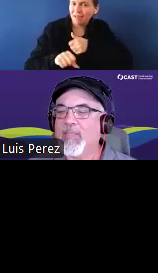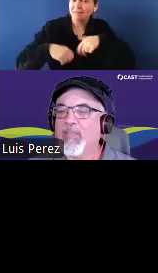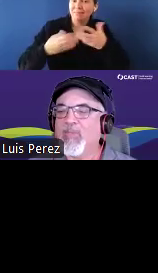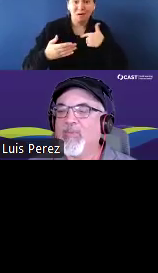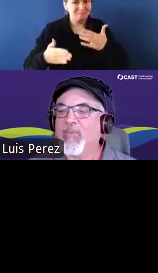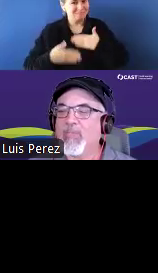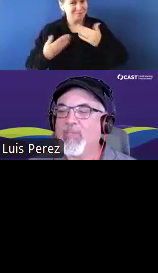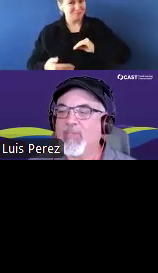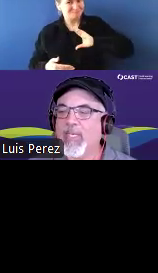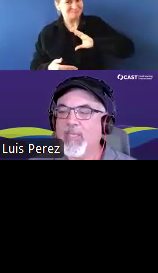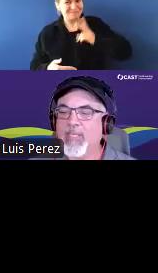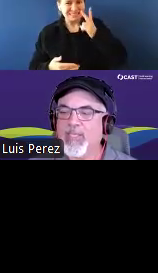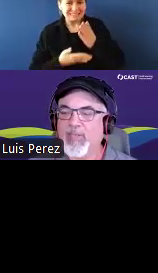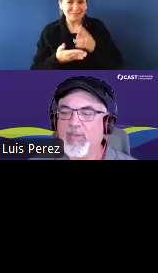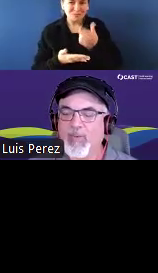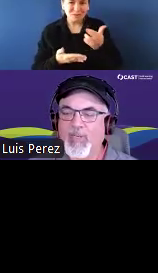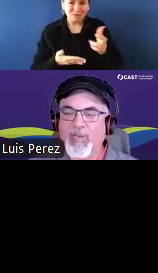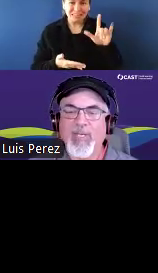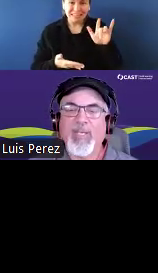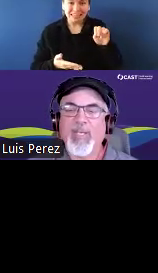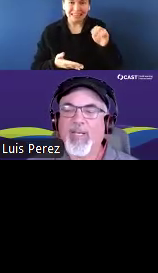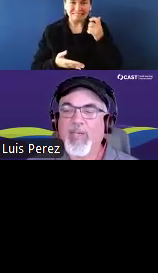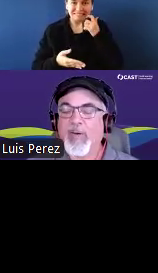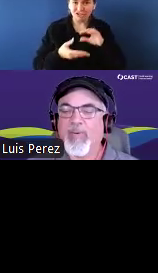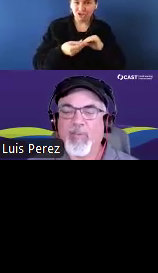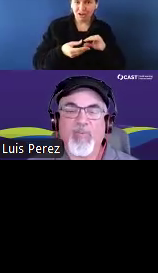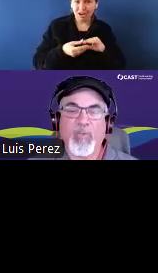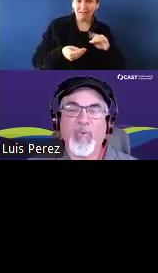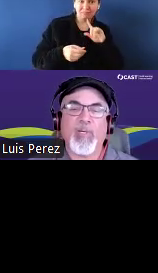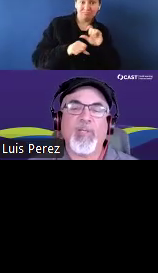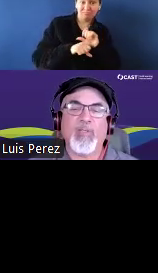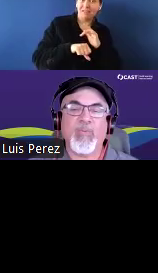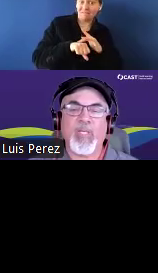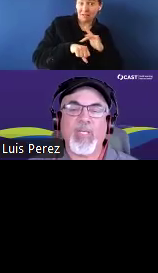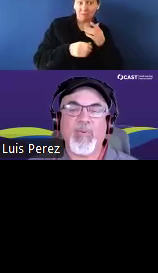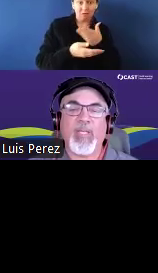some of the resources that Lillian shared earlier that are available for you all to really create